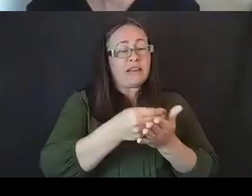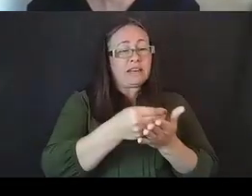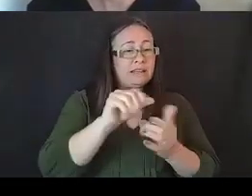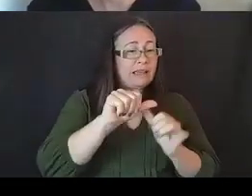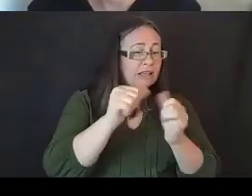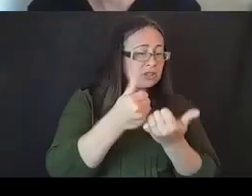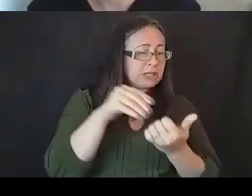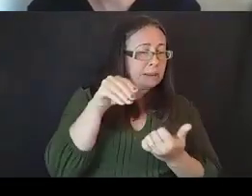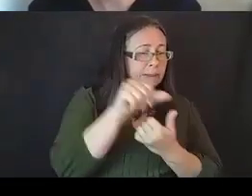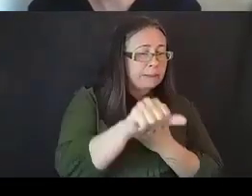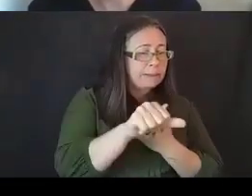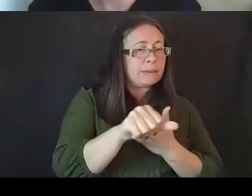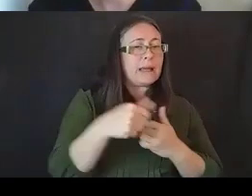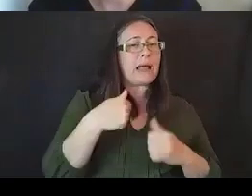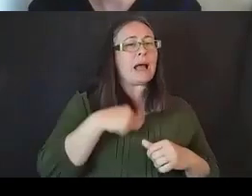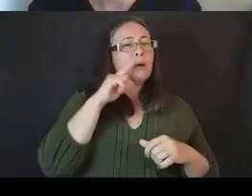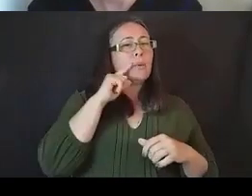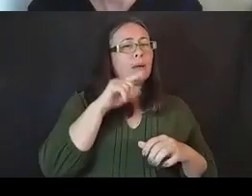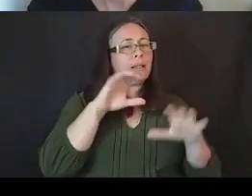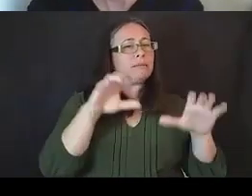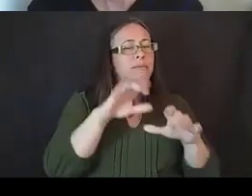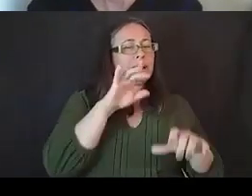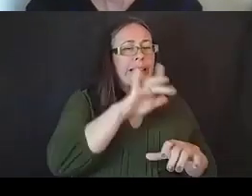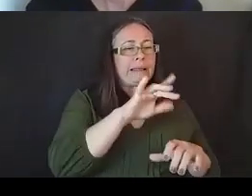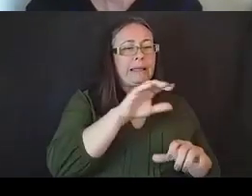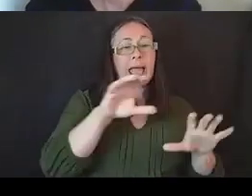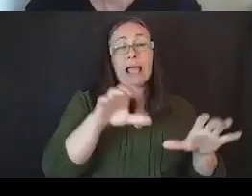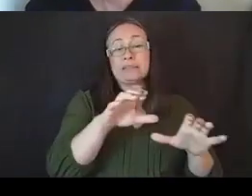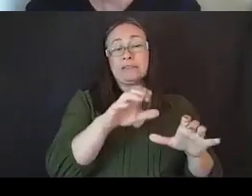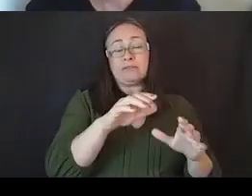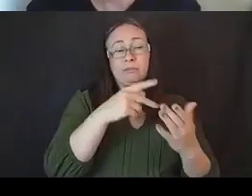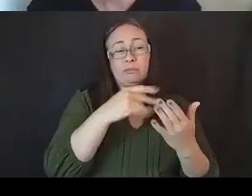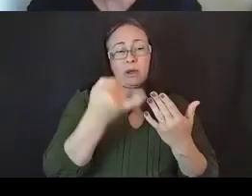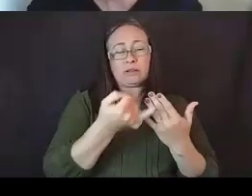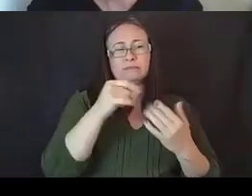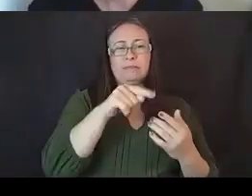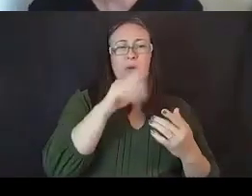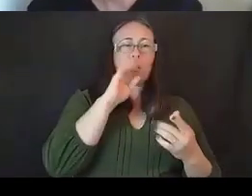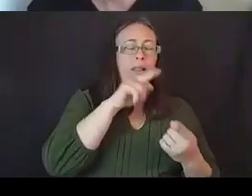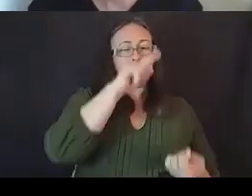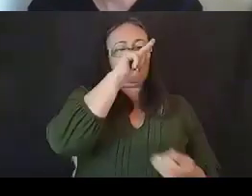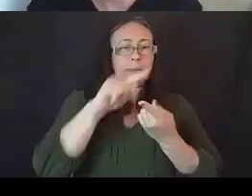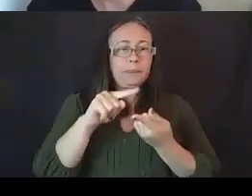I'm just going to click on active projects, and this will really narrow my list down to a project